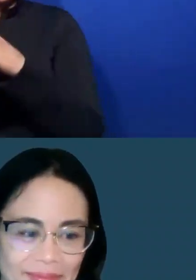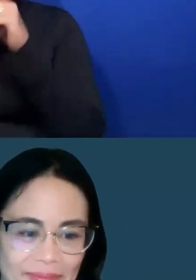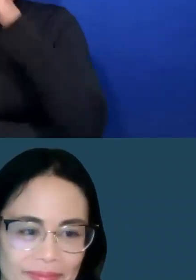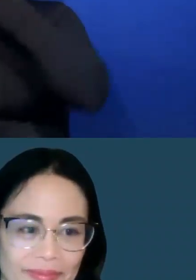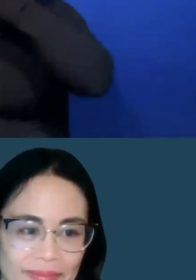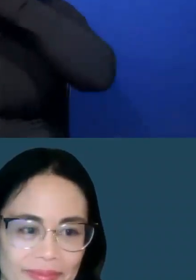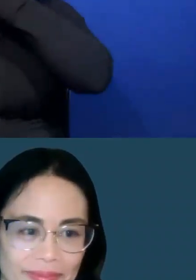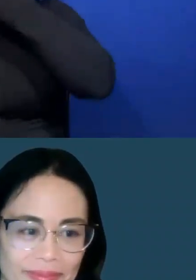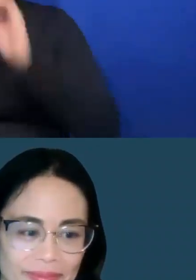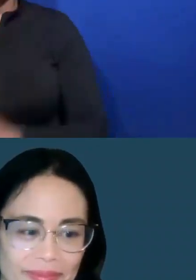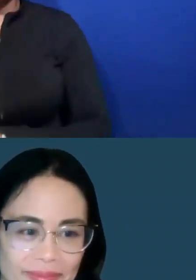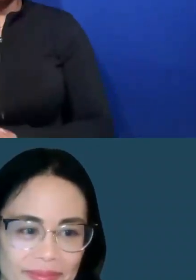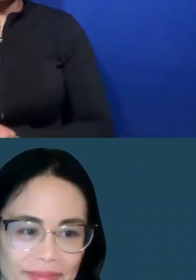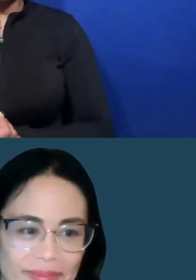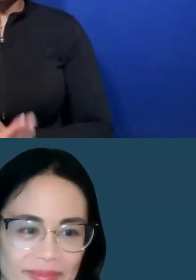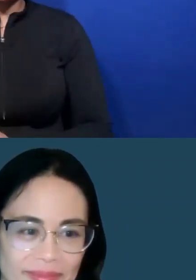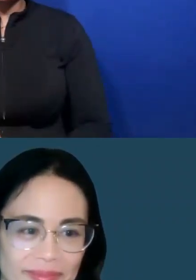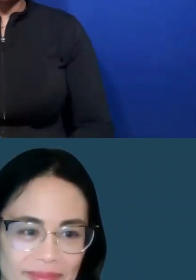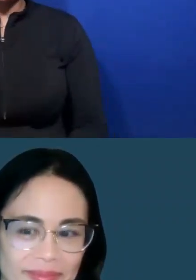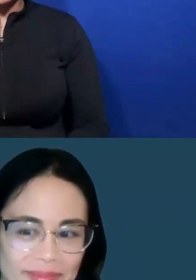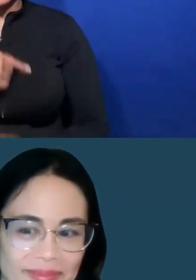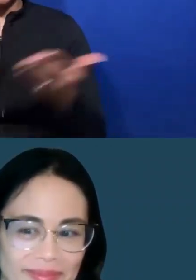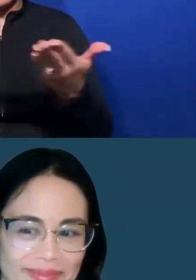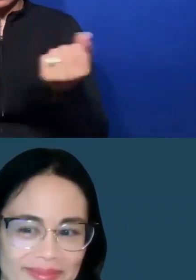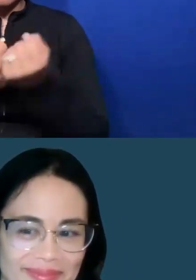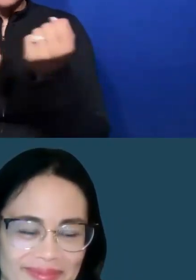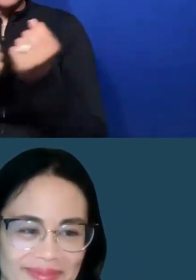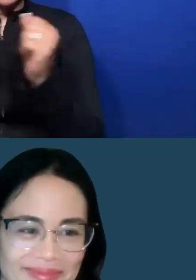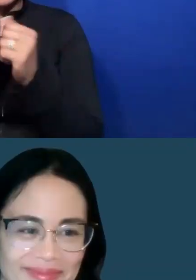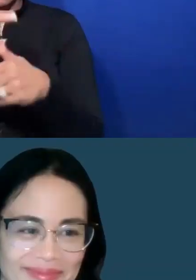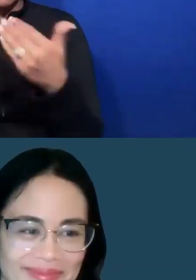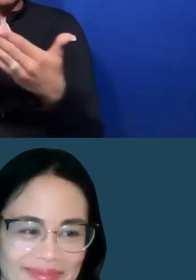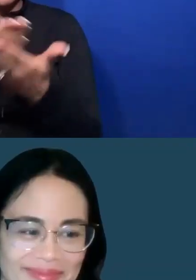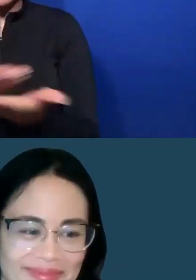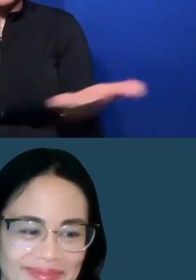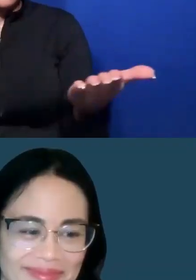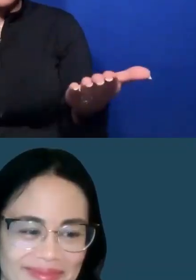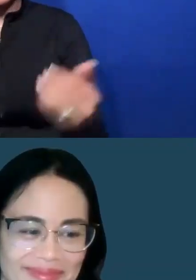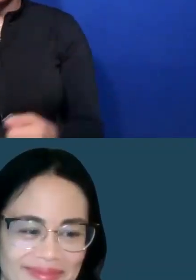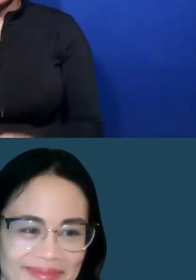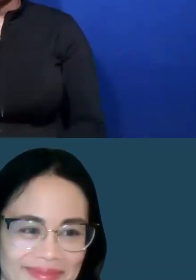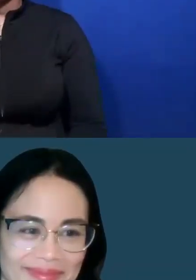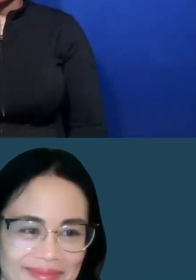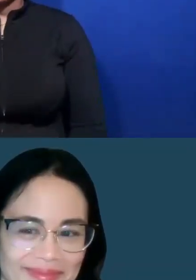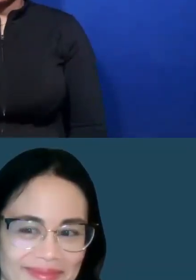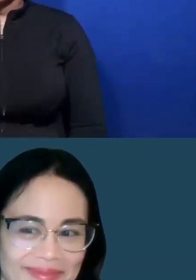We are right here advocating alongside all of you. That is our what we are charged with.